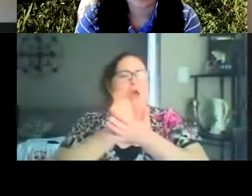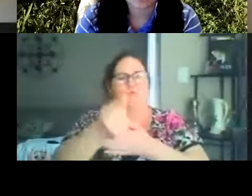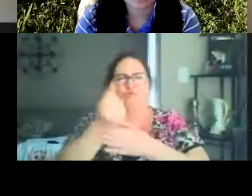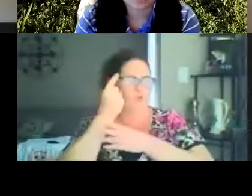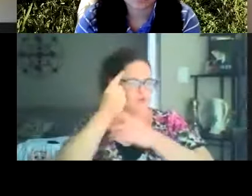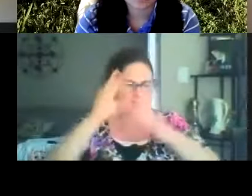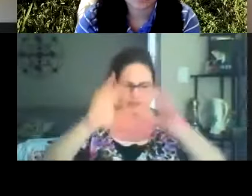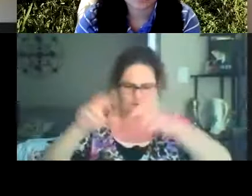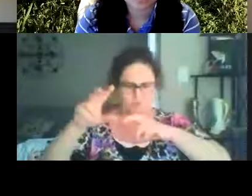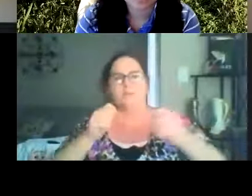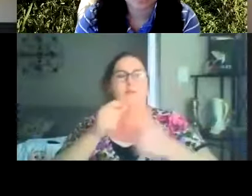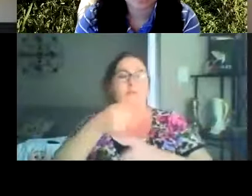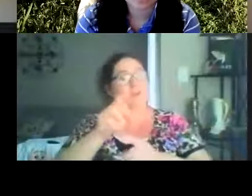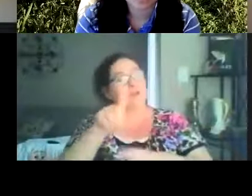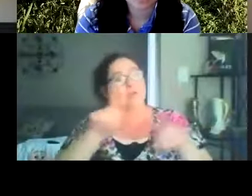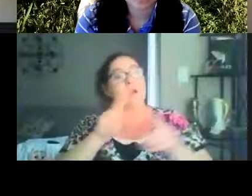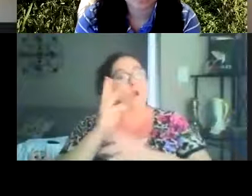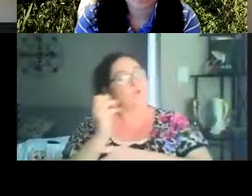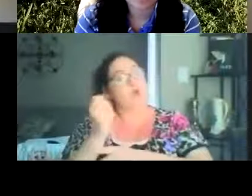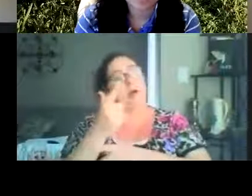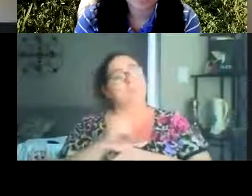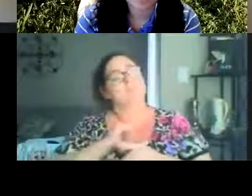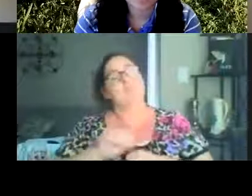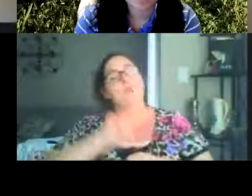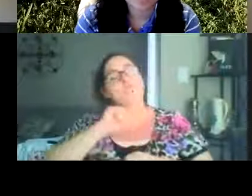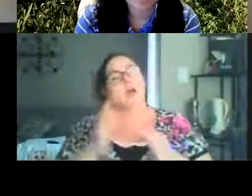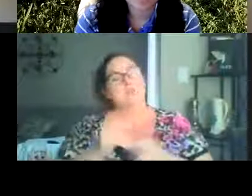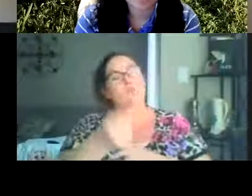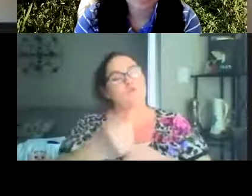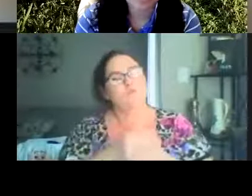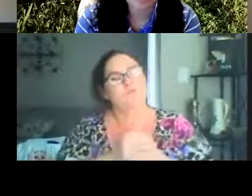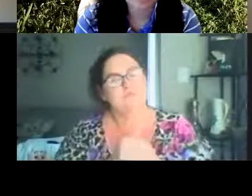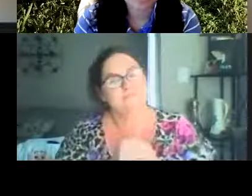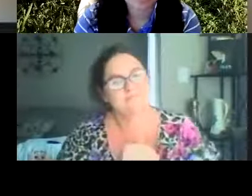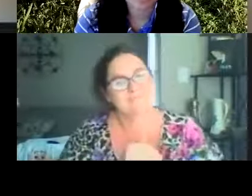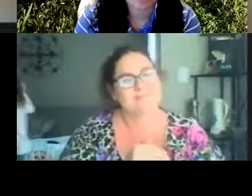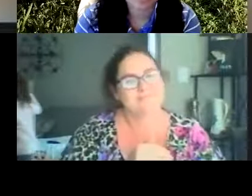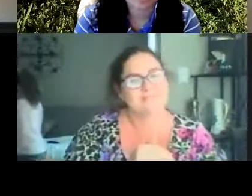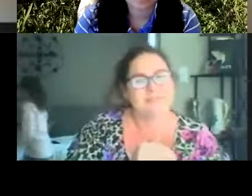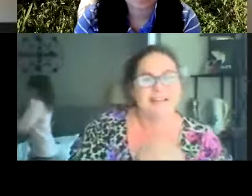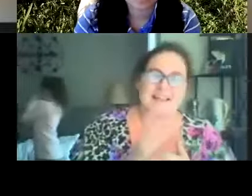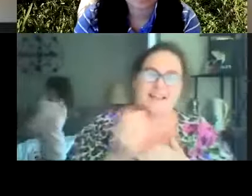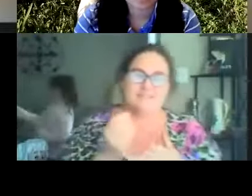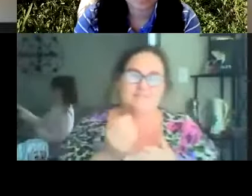best, and the words that you have to go through just to understand that. So it's I understand